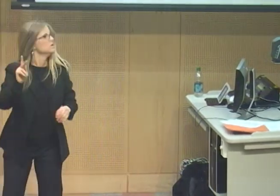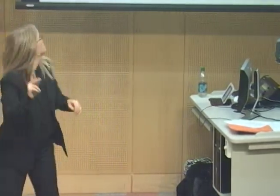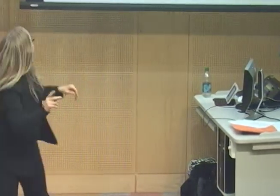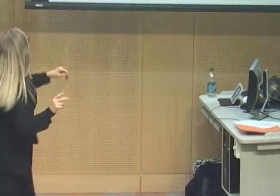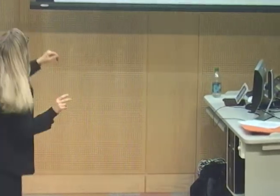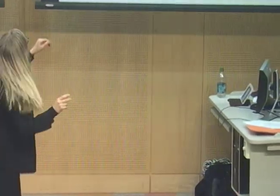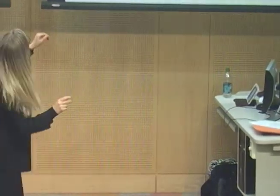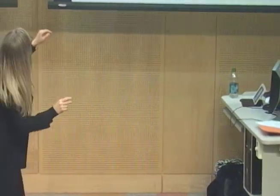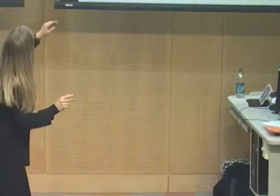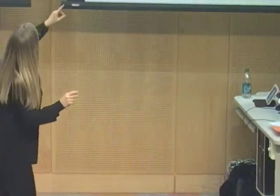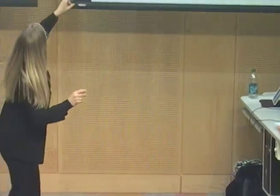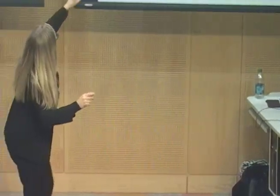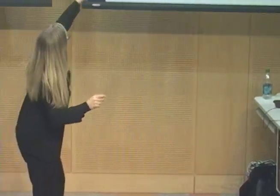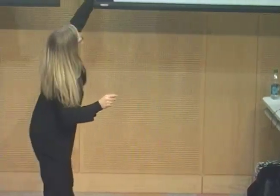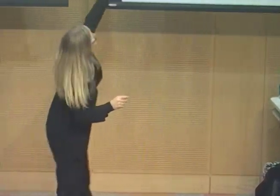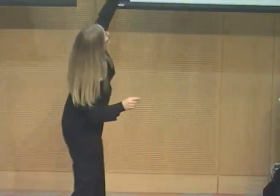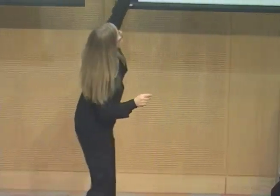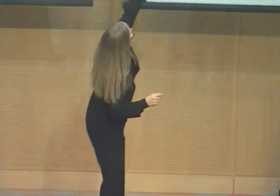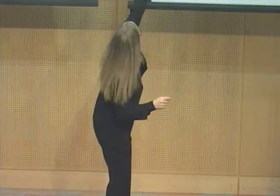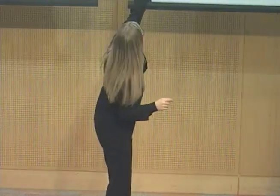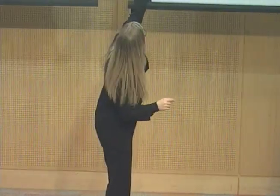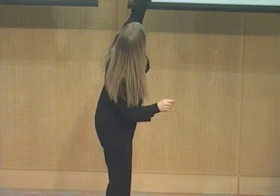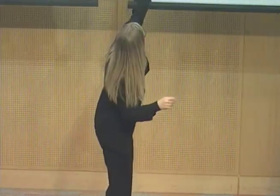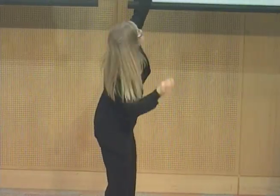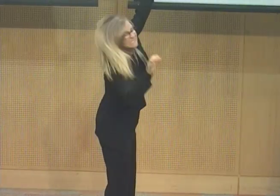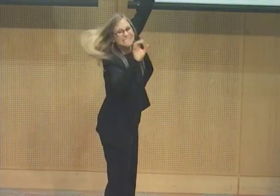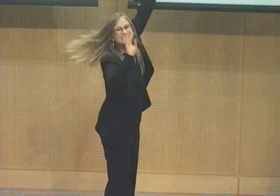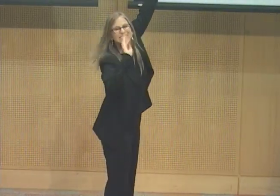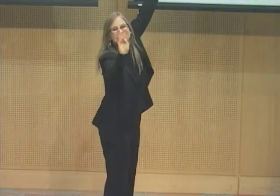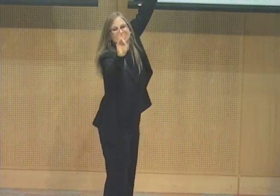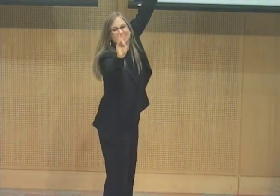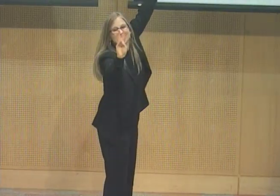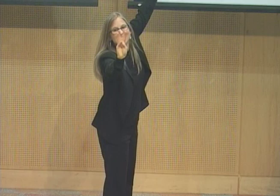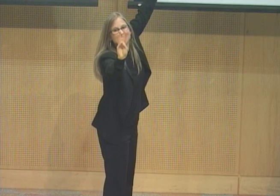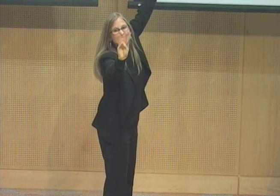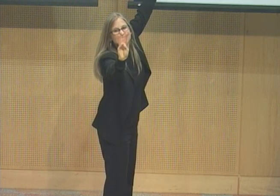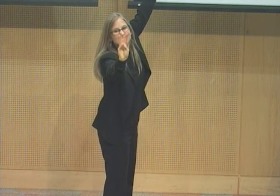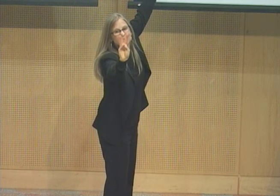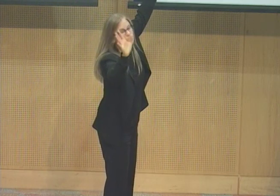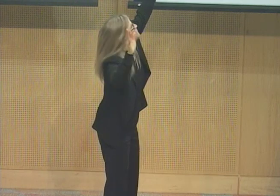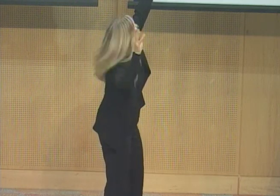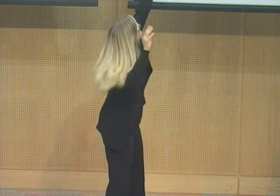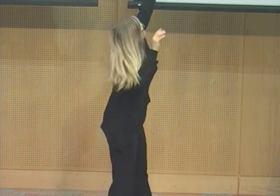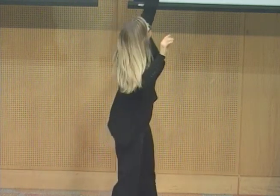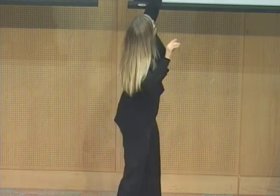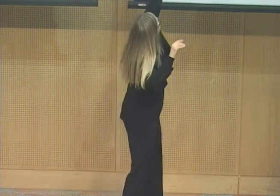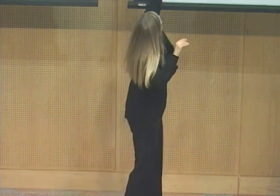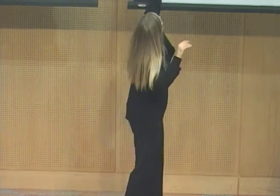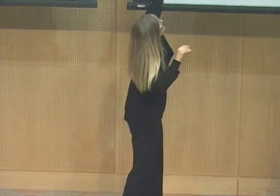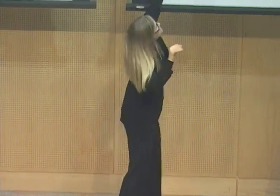The first few letters of each word are cut off, but it reads, "6-year-old Serena Rush loves to belt out